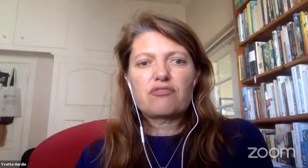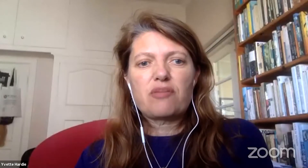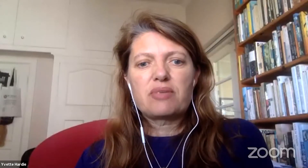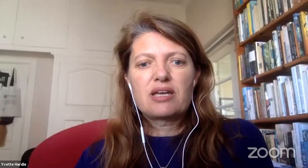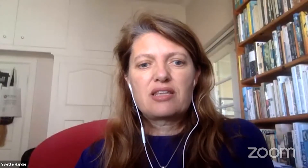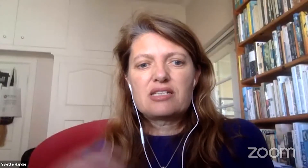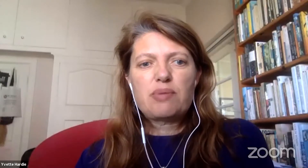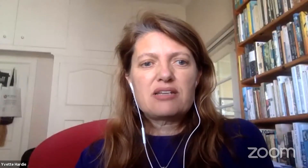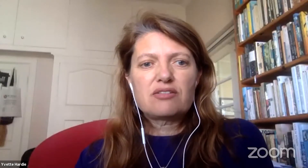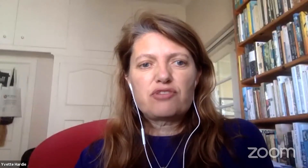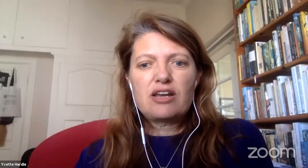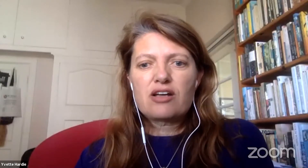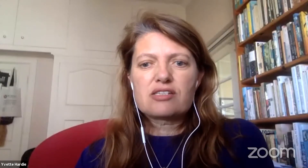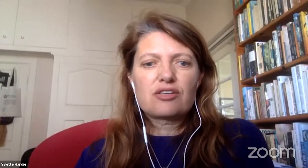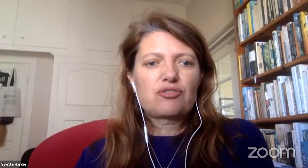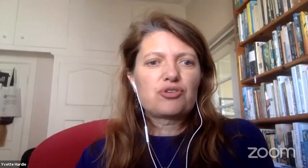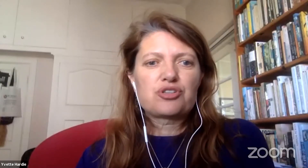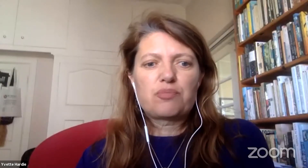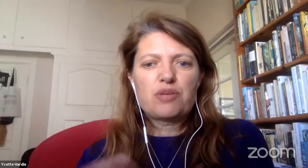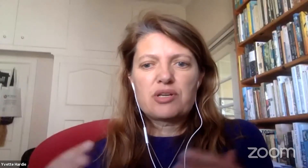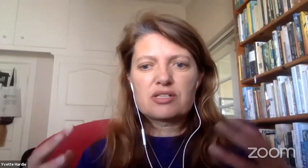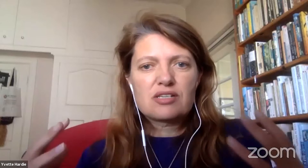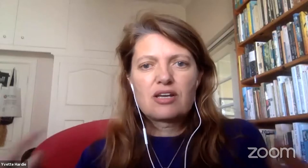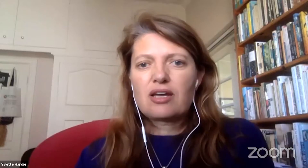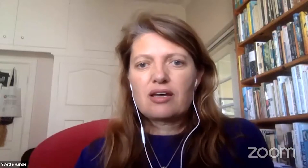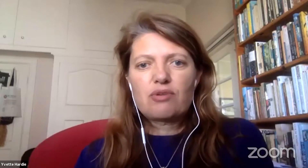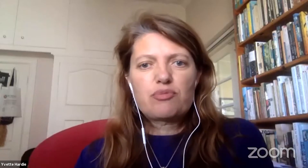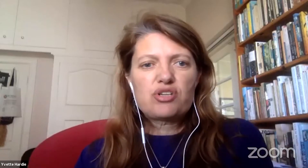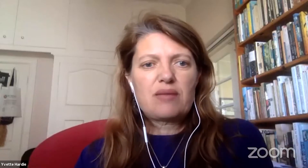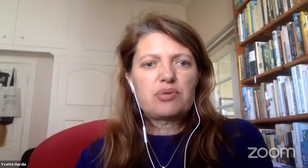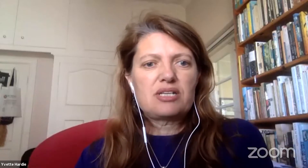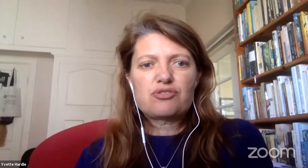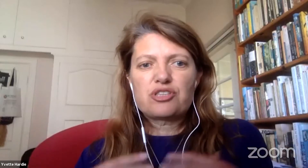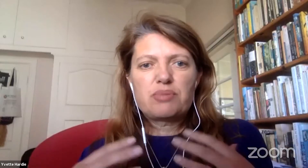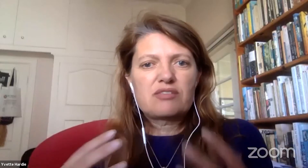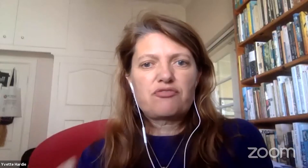from the independent freelancer through to the permanent repertory company through to the big